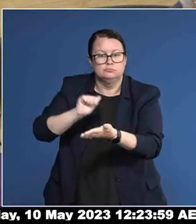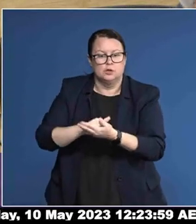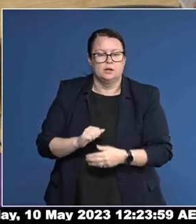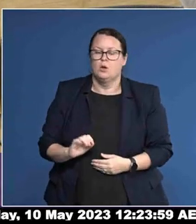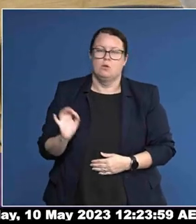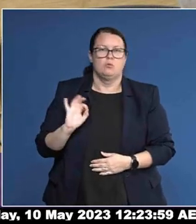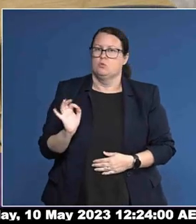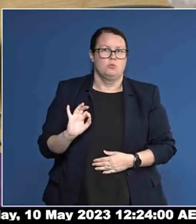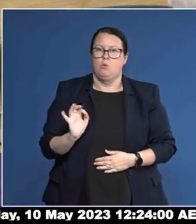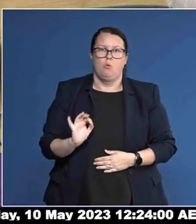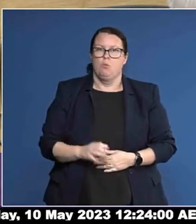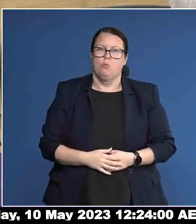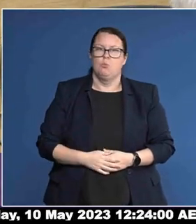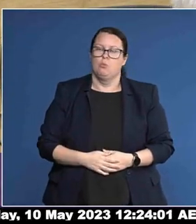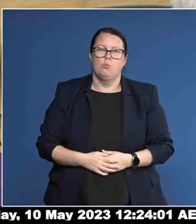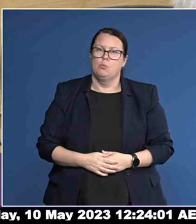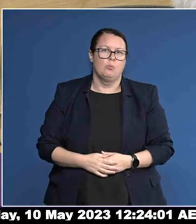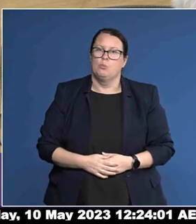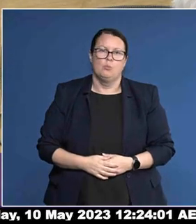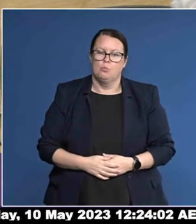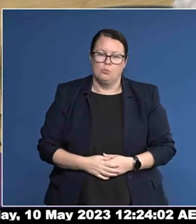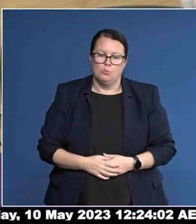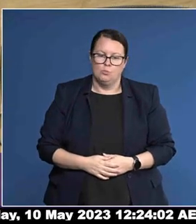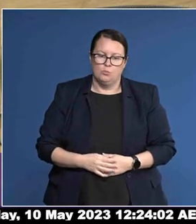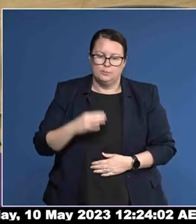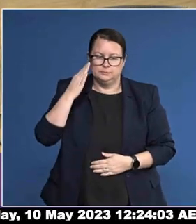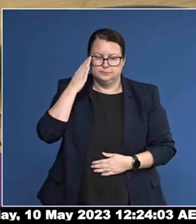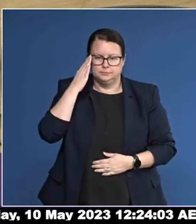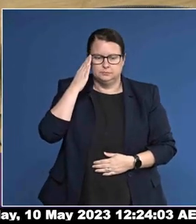It wasn't. MR CLARK: So the - prior to the Child Death Review Board